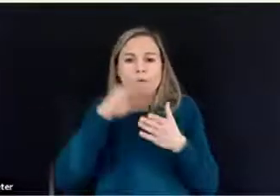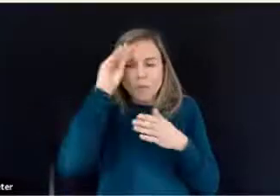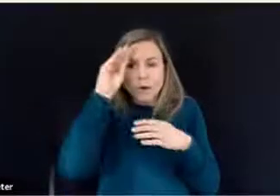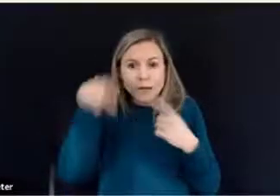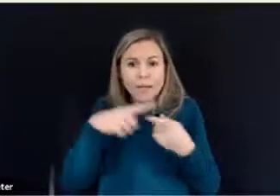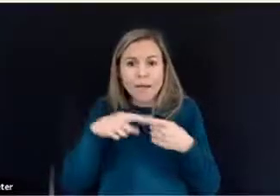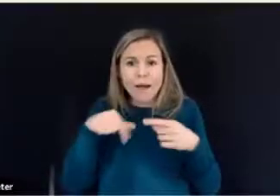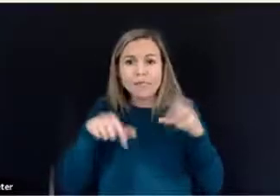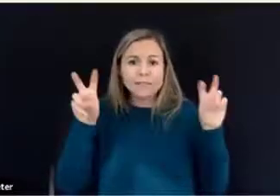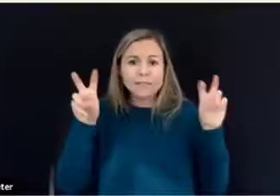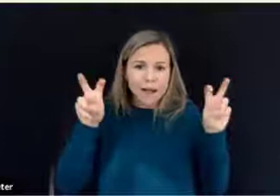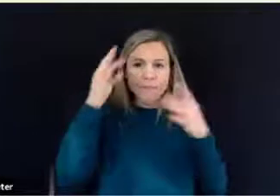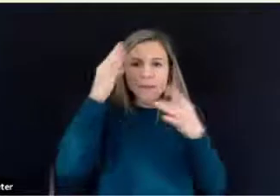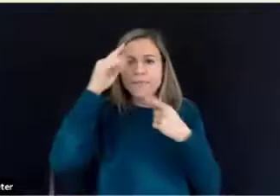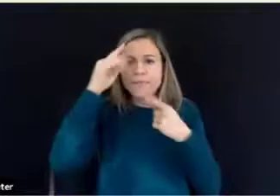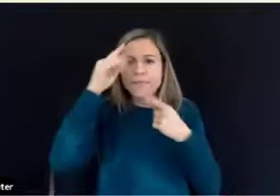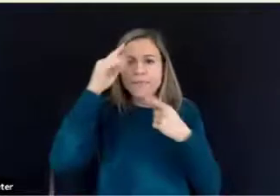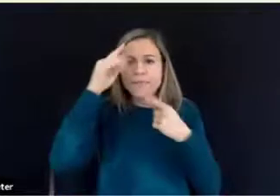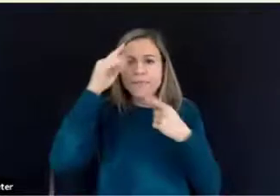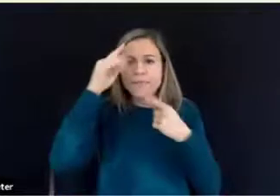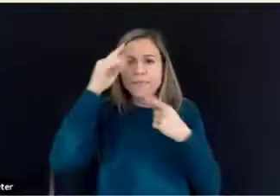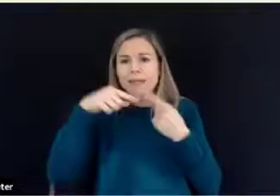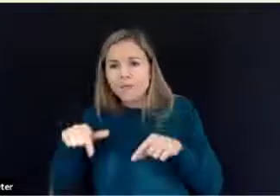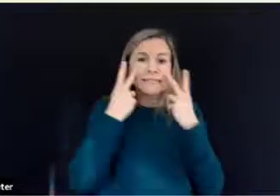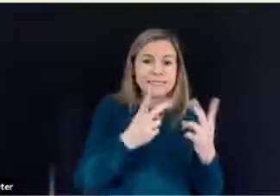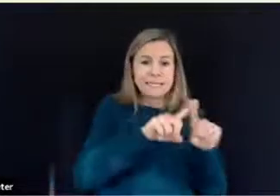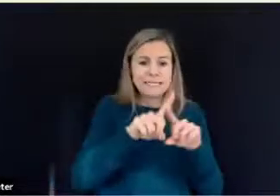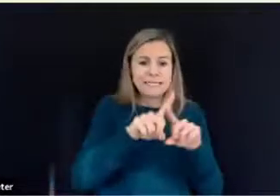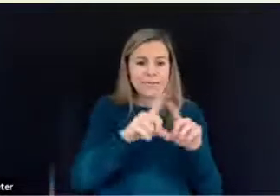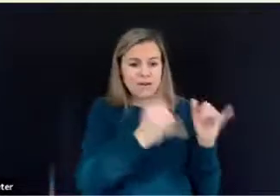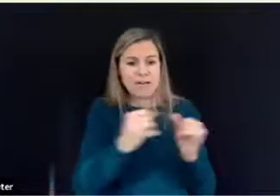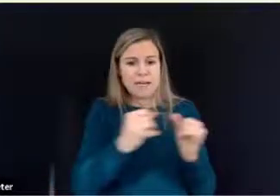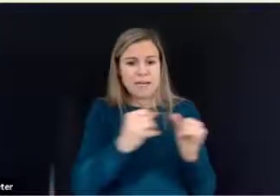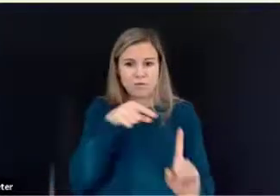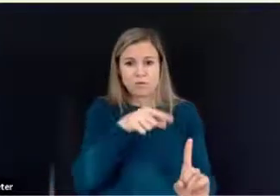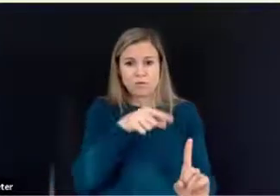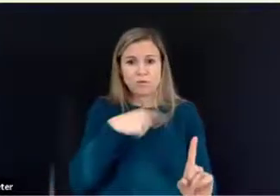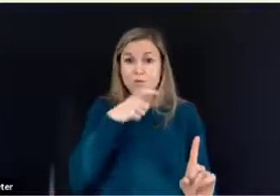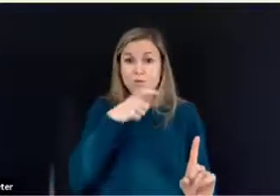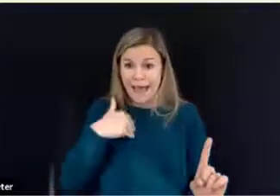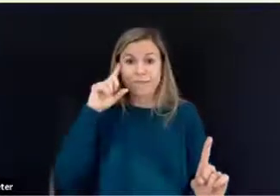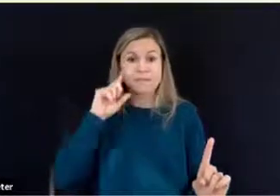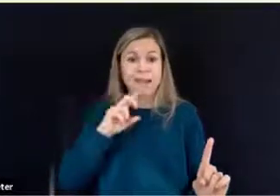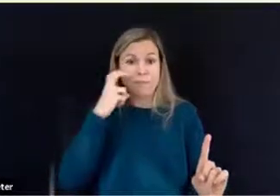and seeing individuals with deafblindness, just I would encourage you to think about